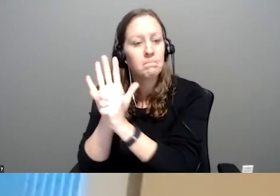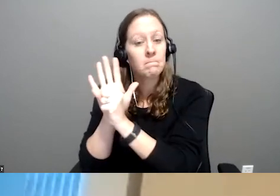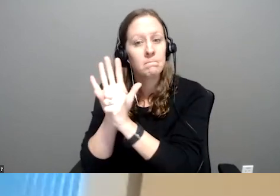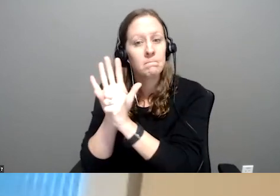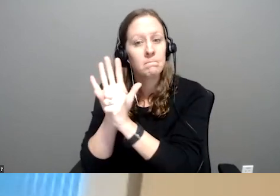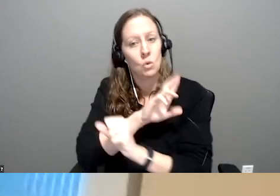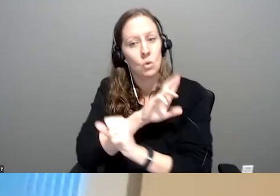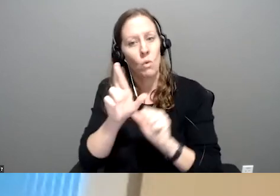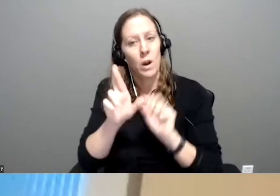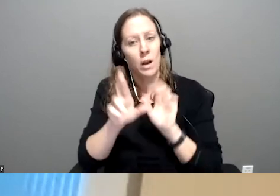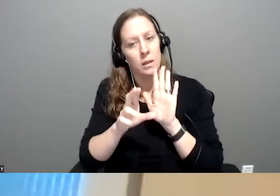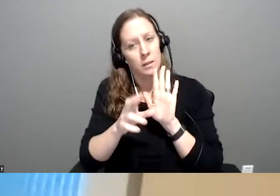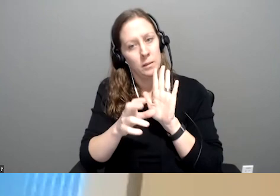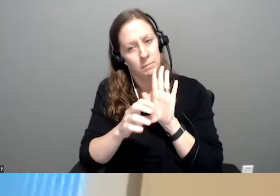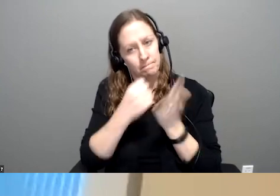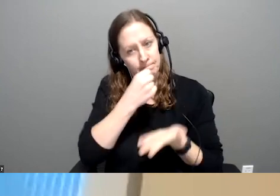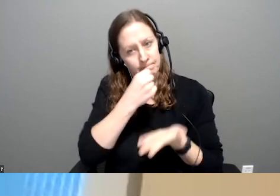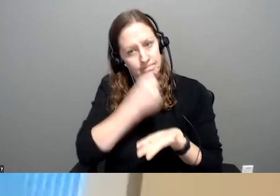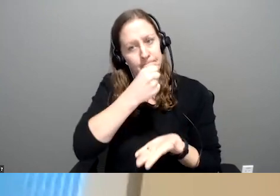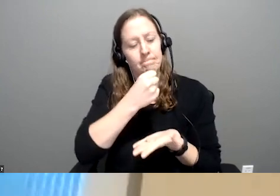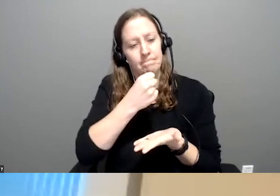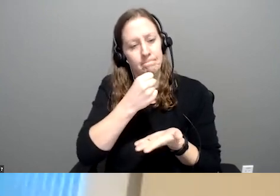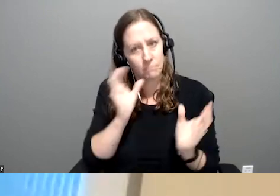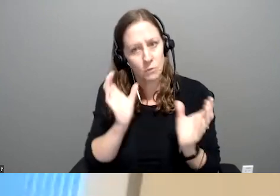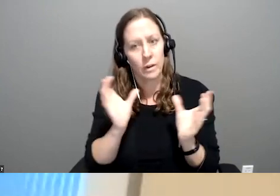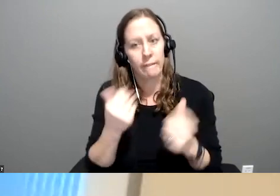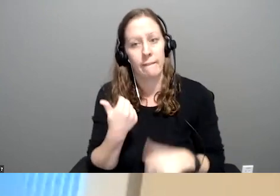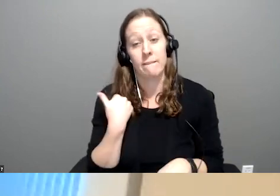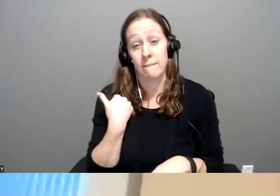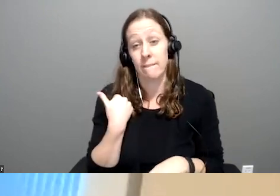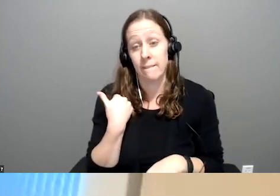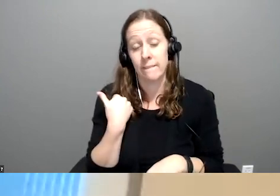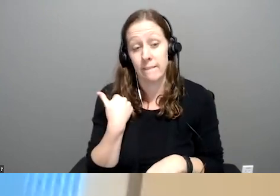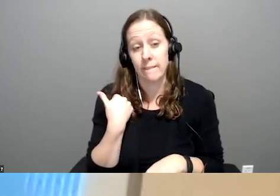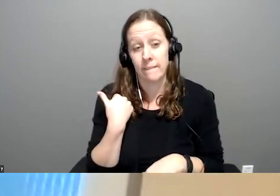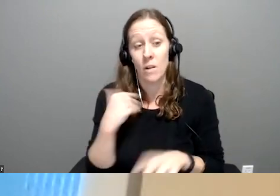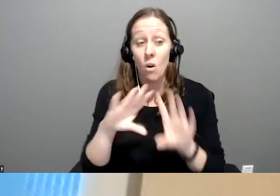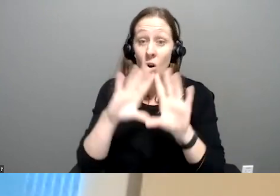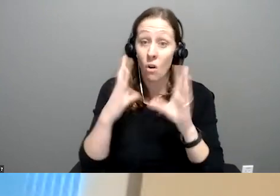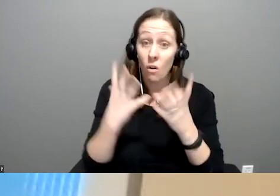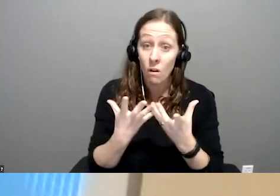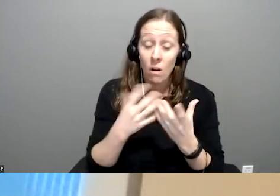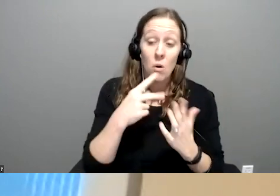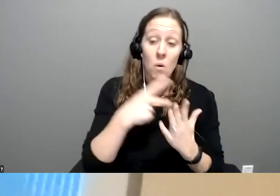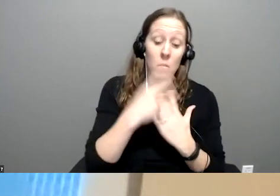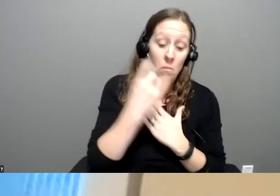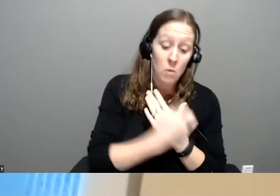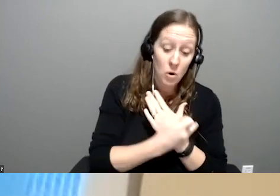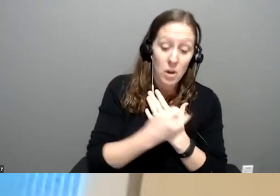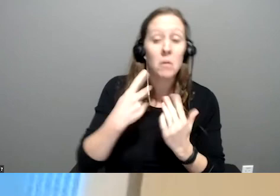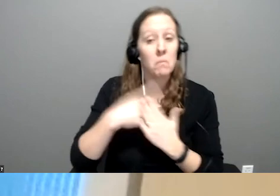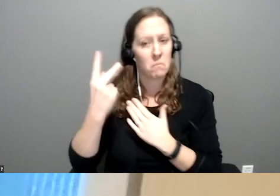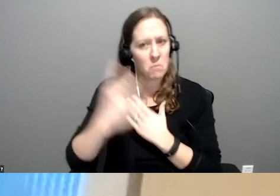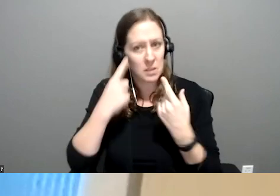and certification. So overall, the project and the program were successful, happy to say that